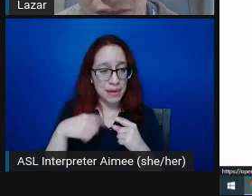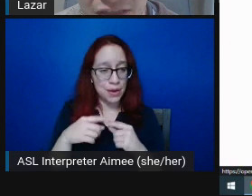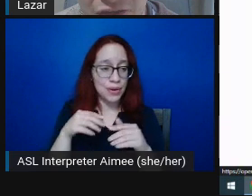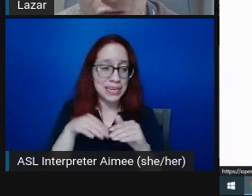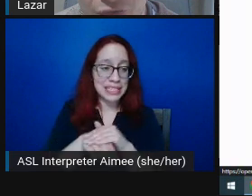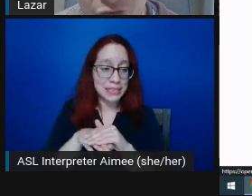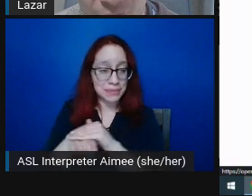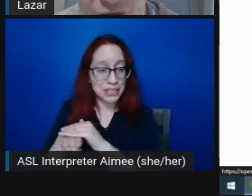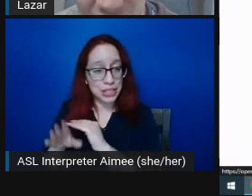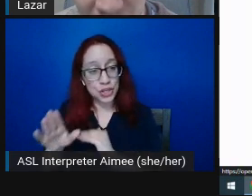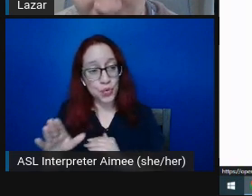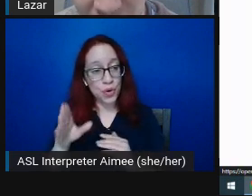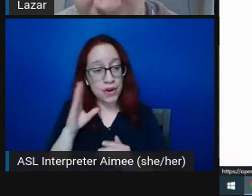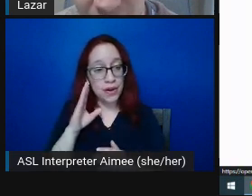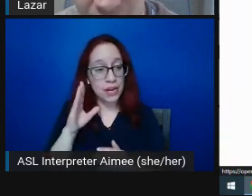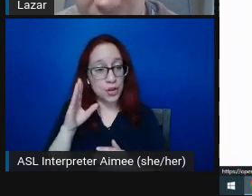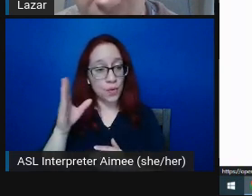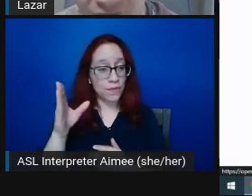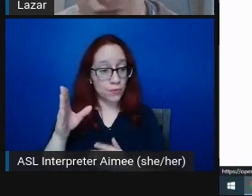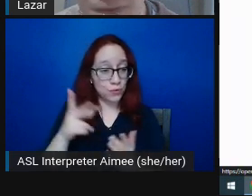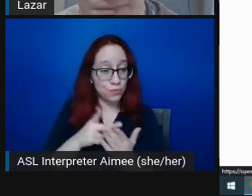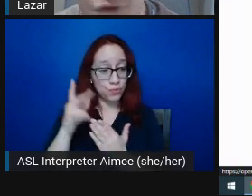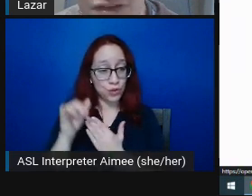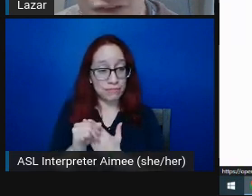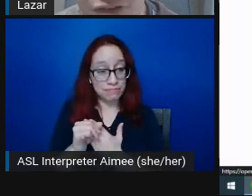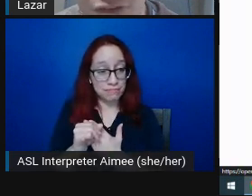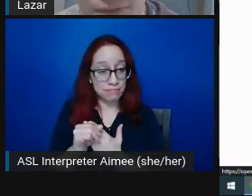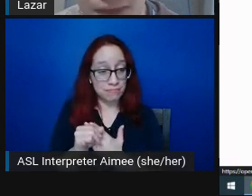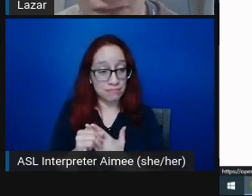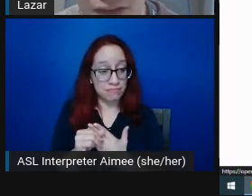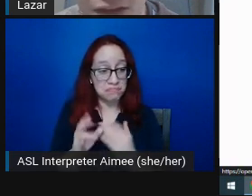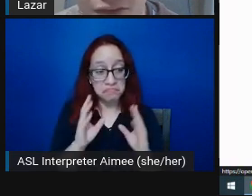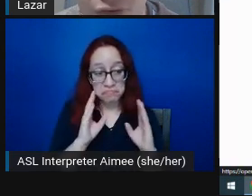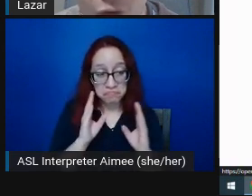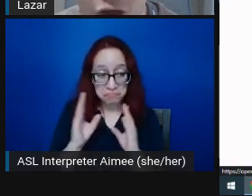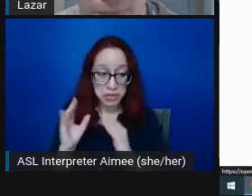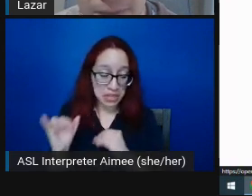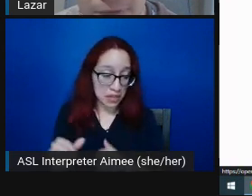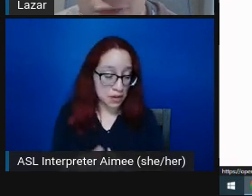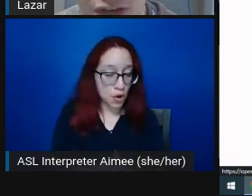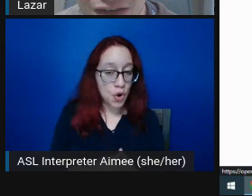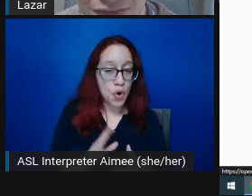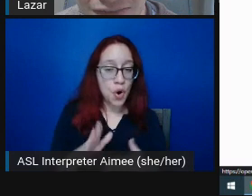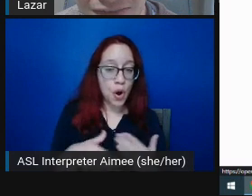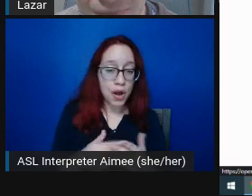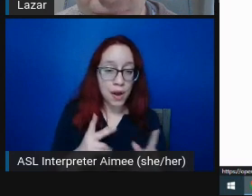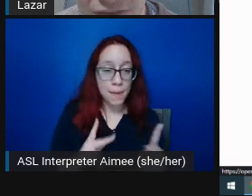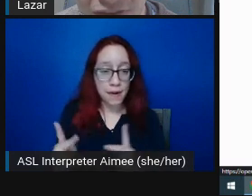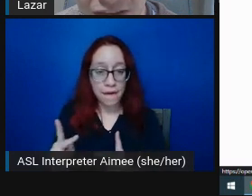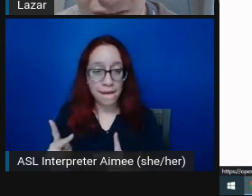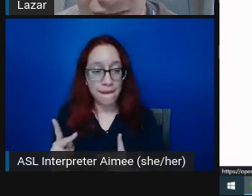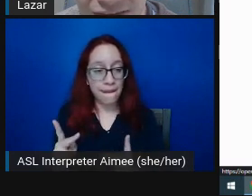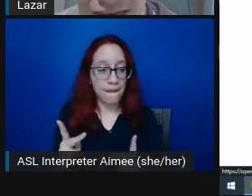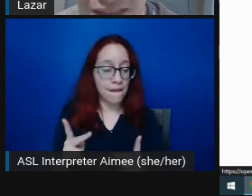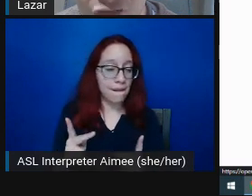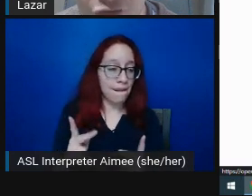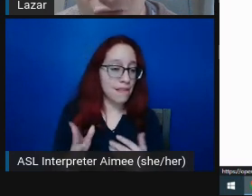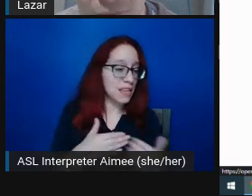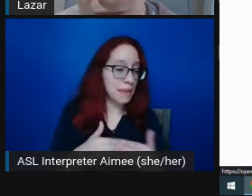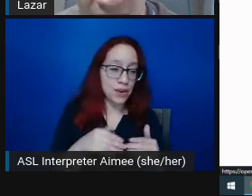in your future project? Start paying more attention to that so all people, regardless of disability can enjoy your products.